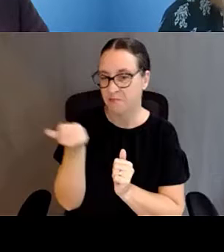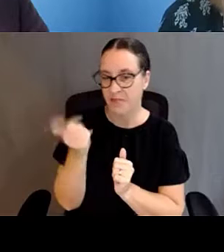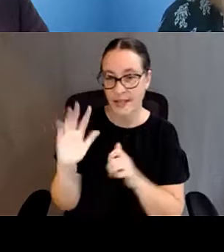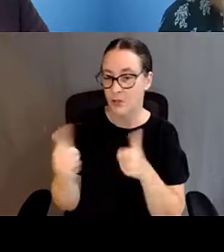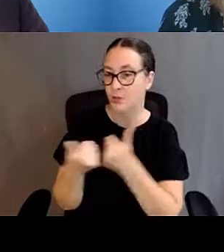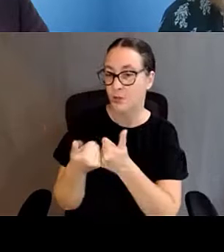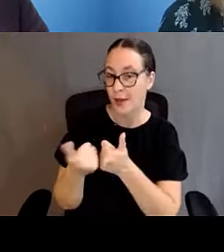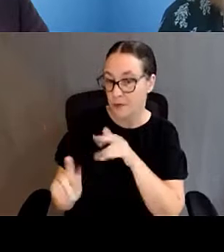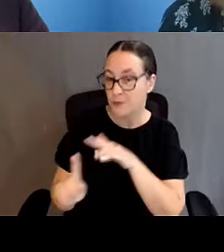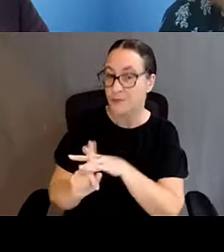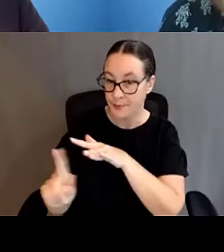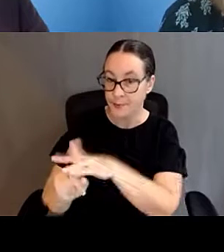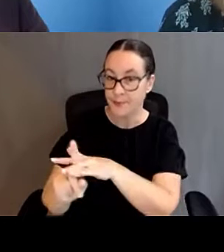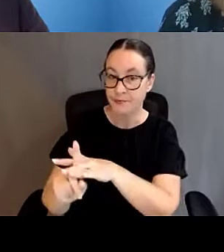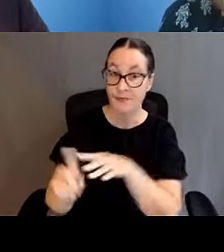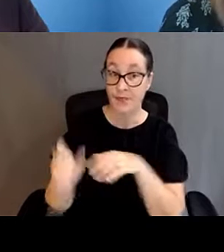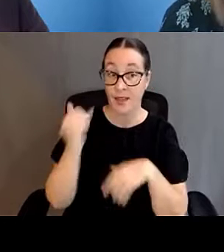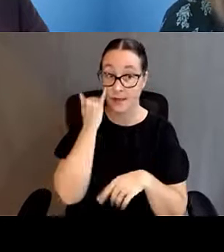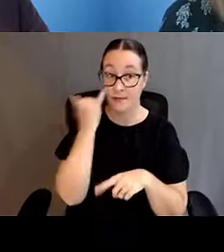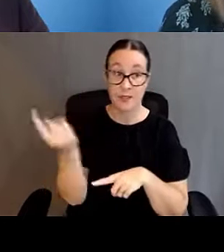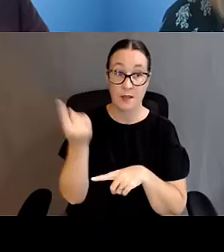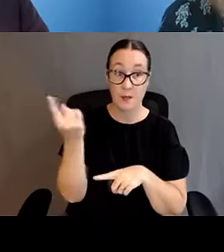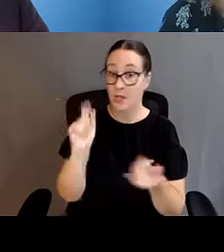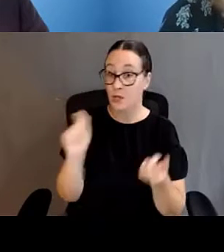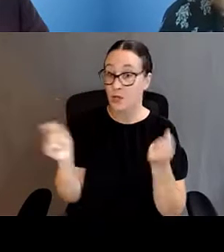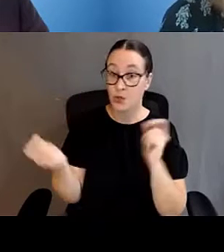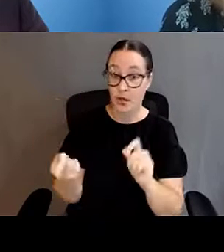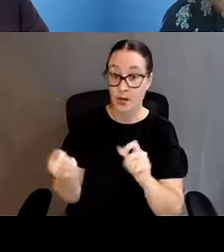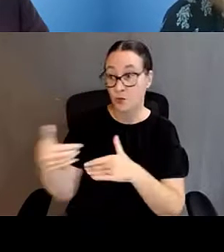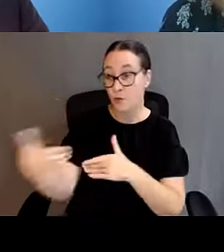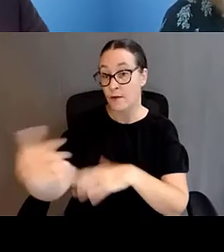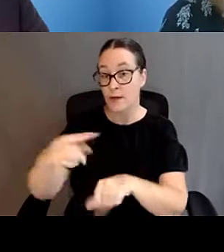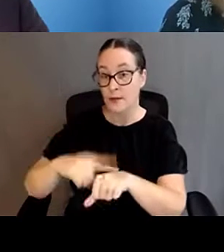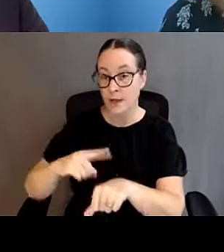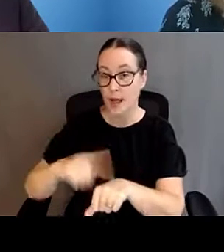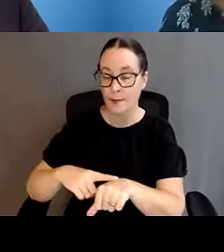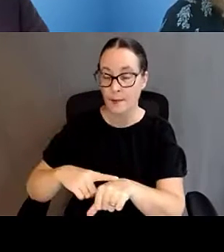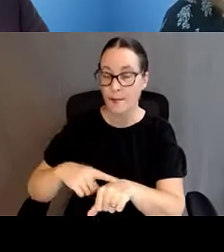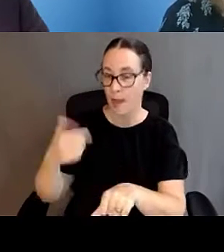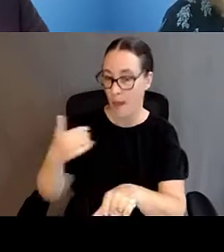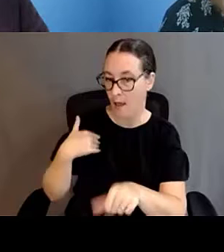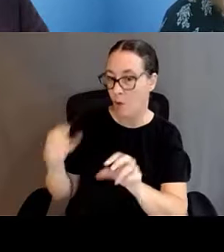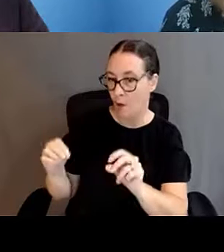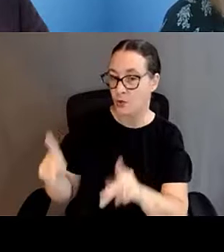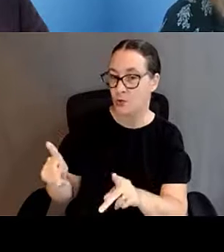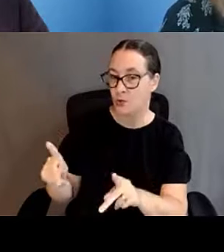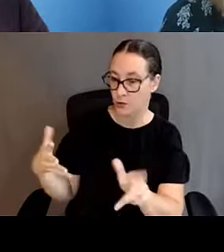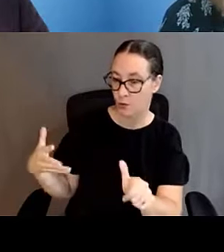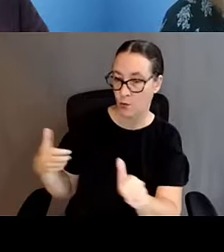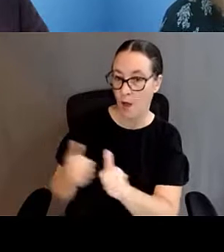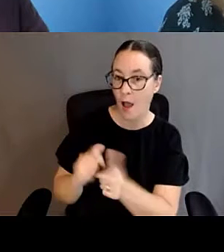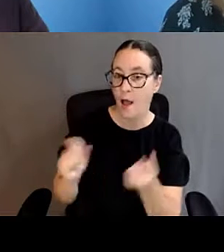and if anything changes over time, then you would have the opportunity to update your plan as appropriate.